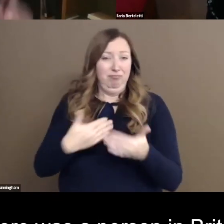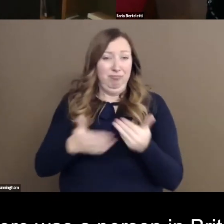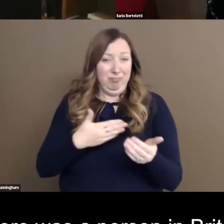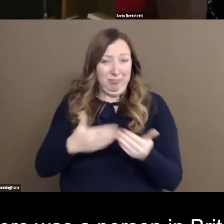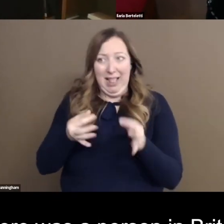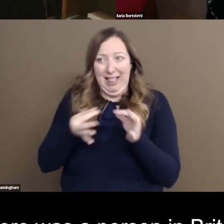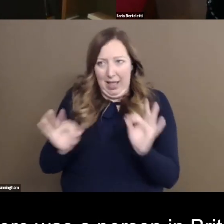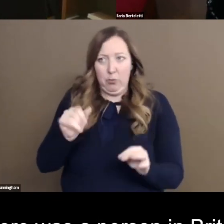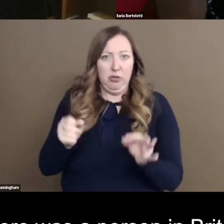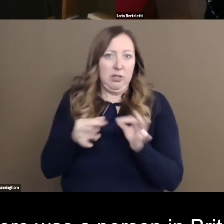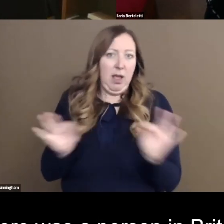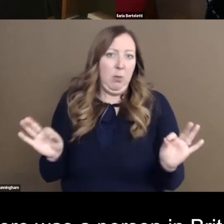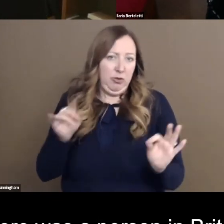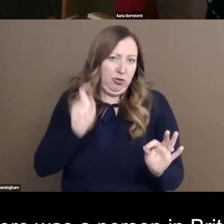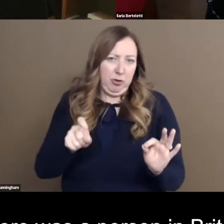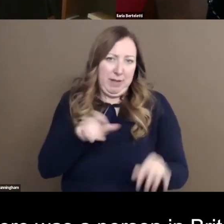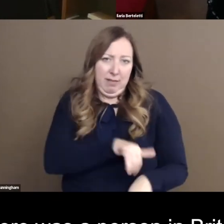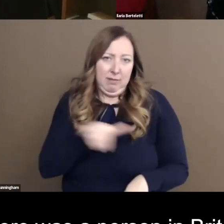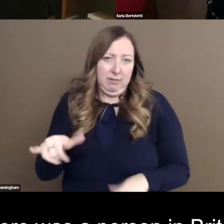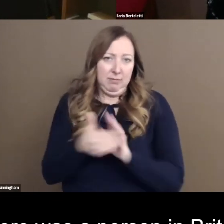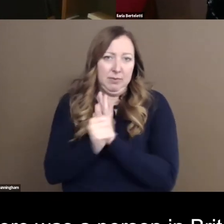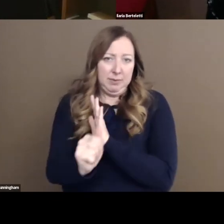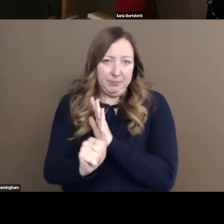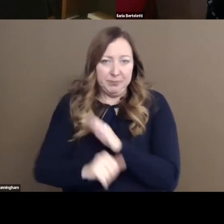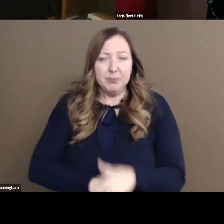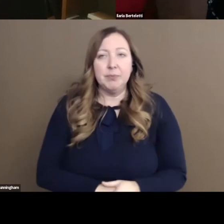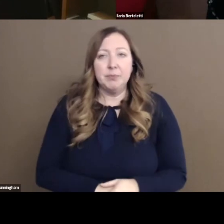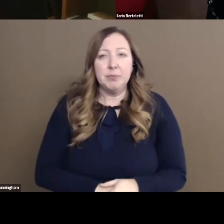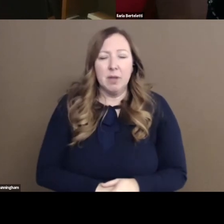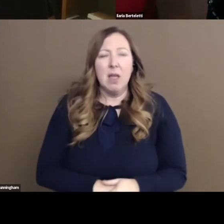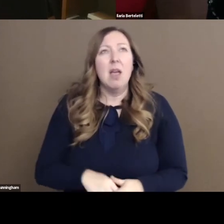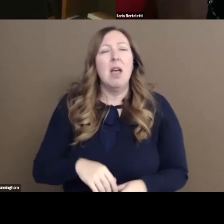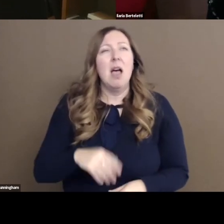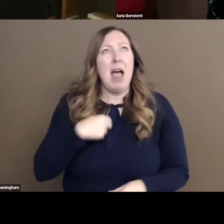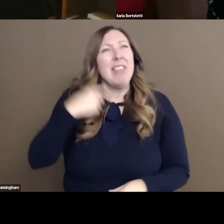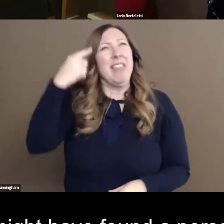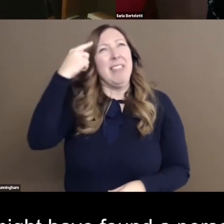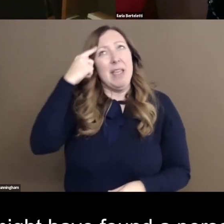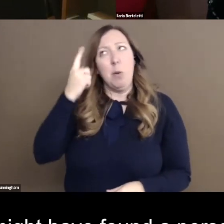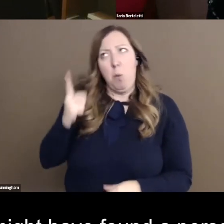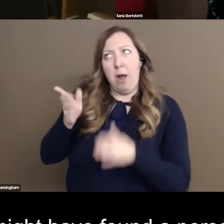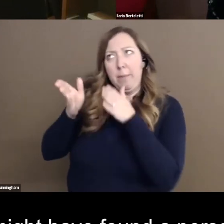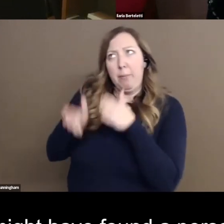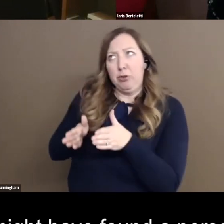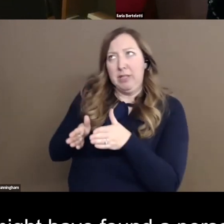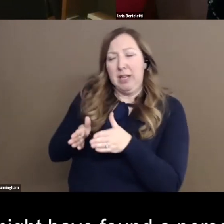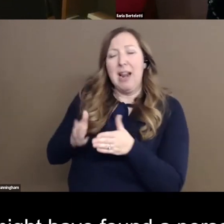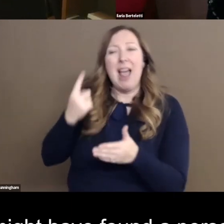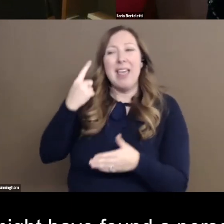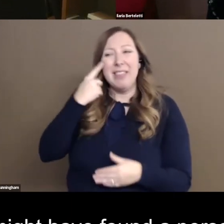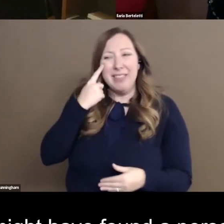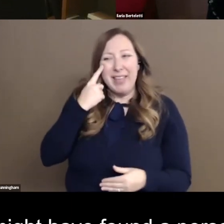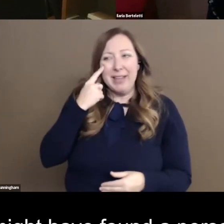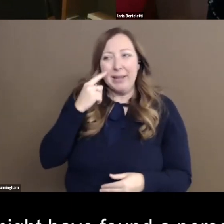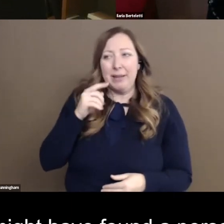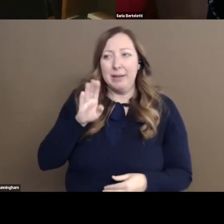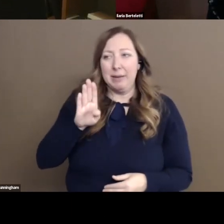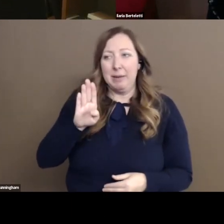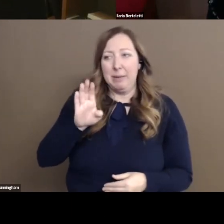about this um there was person in britain who might have found i think was bency wall